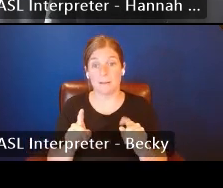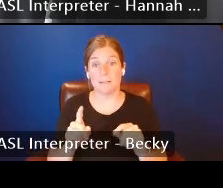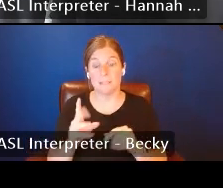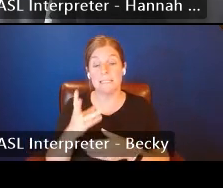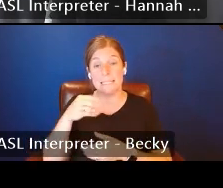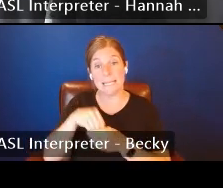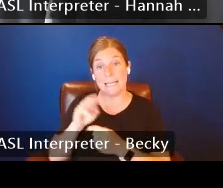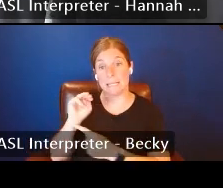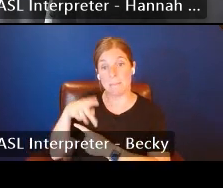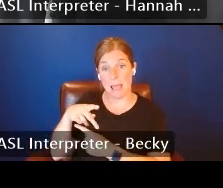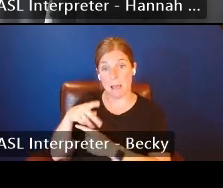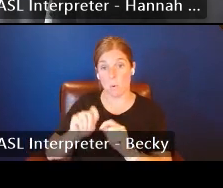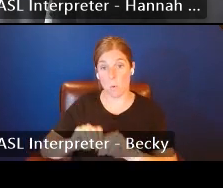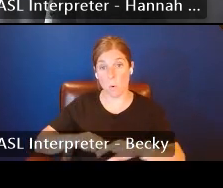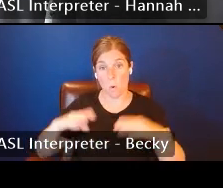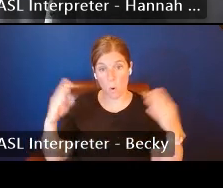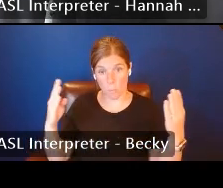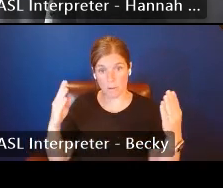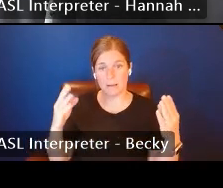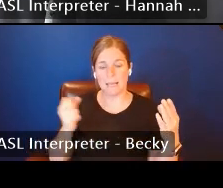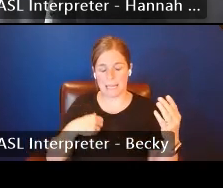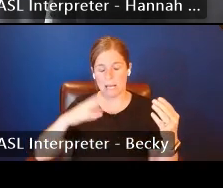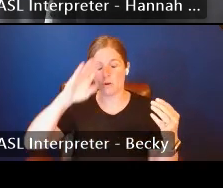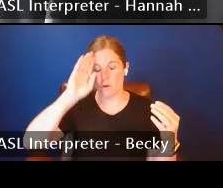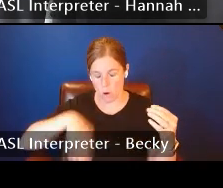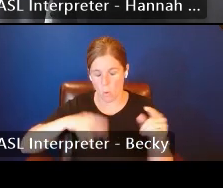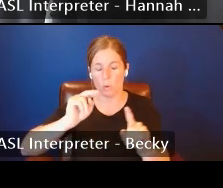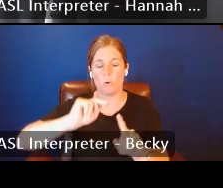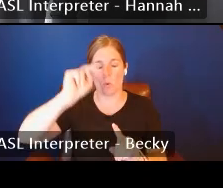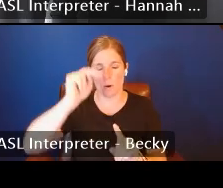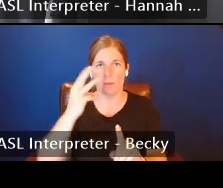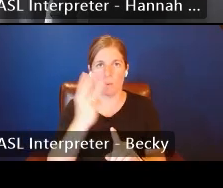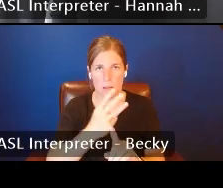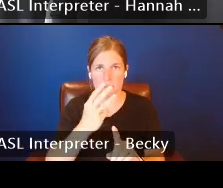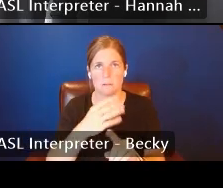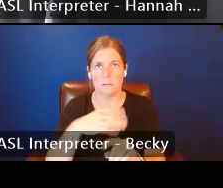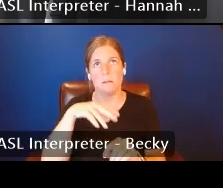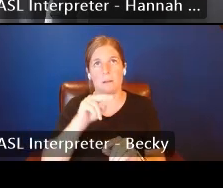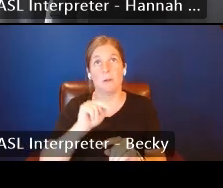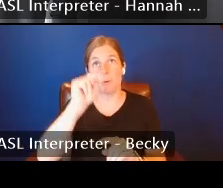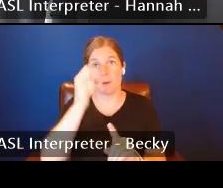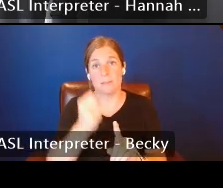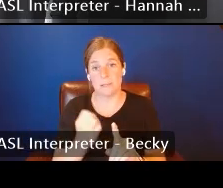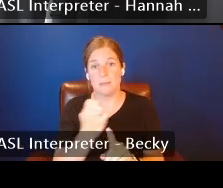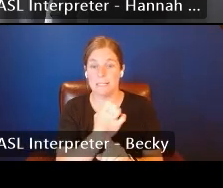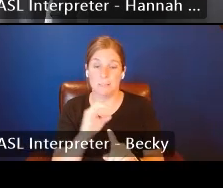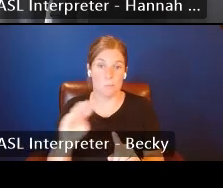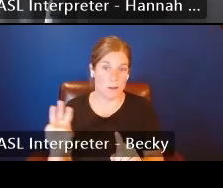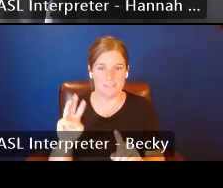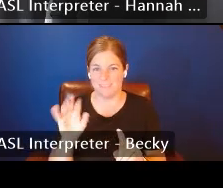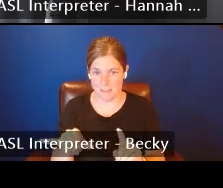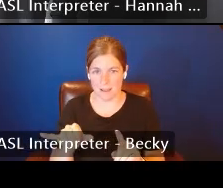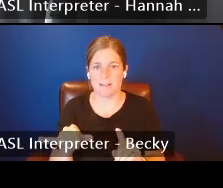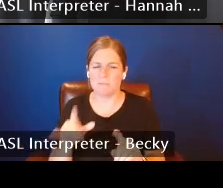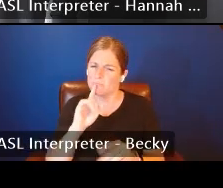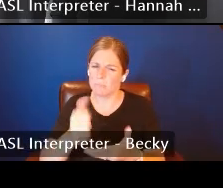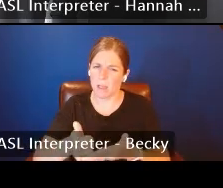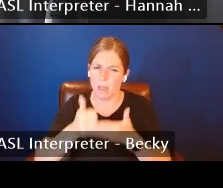and being able to get the cardinal directions off the map northwest, north, south, east, west was really helpful in terms of being